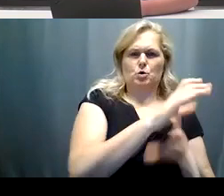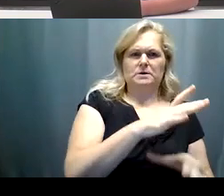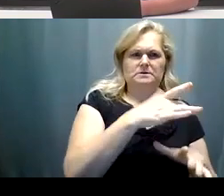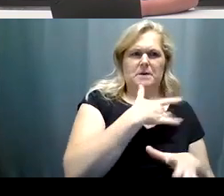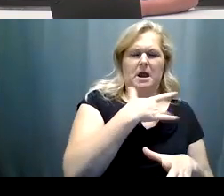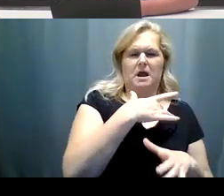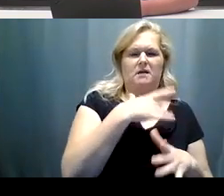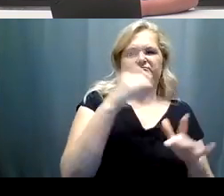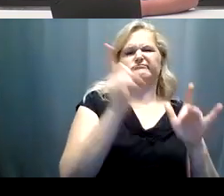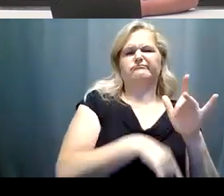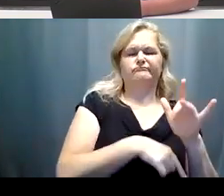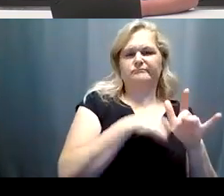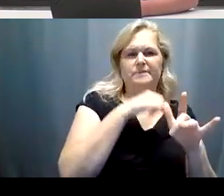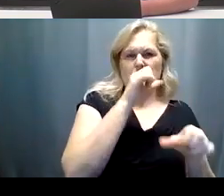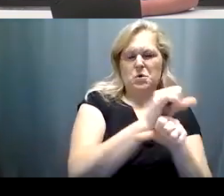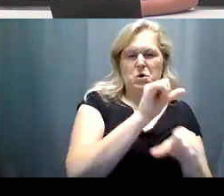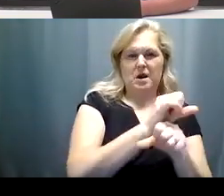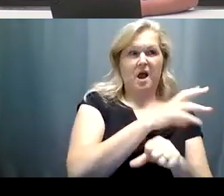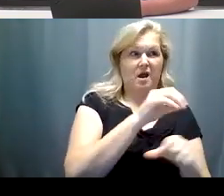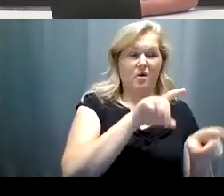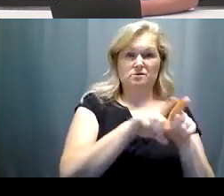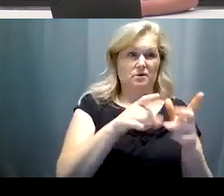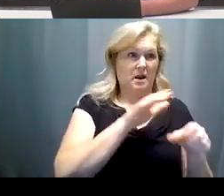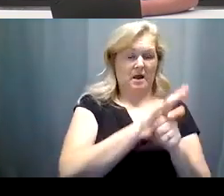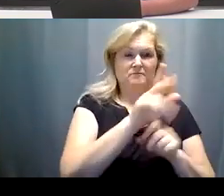As well as not enough people applying for work in some ridings